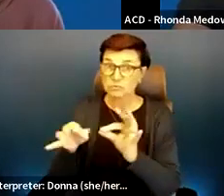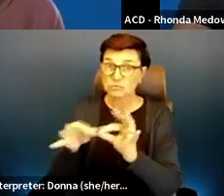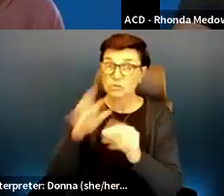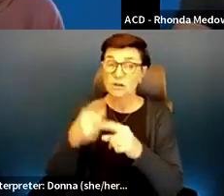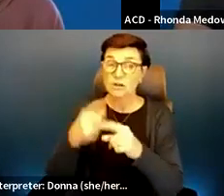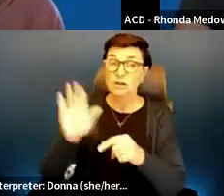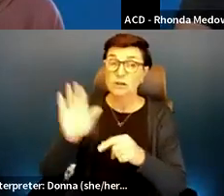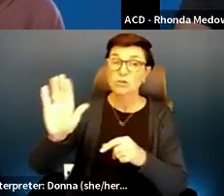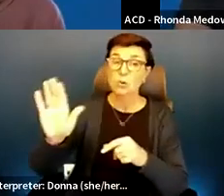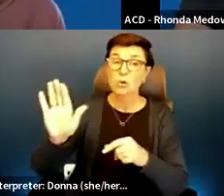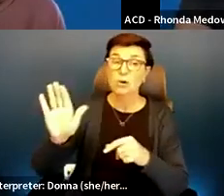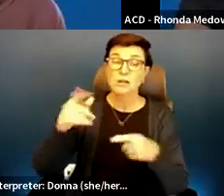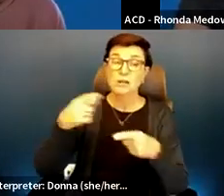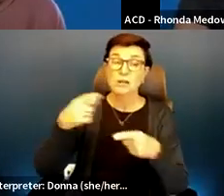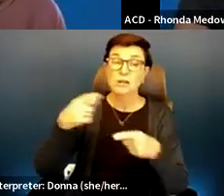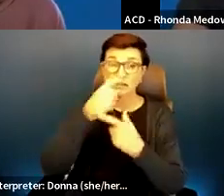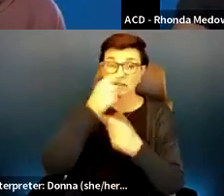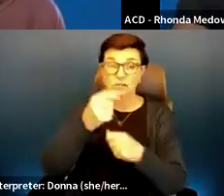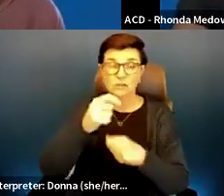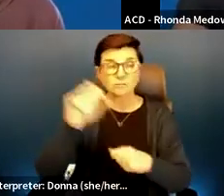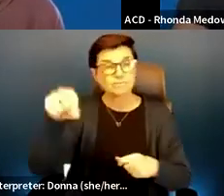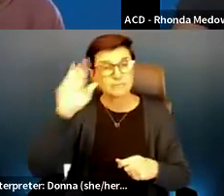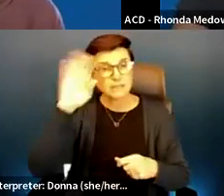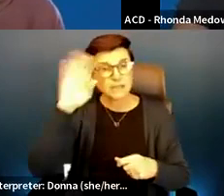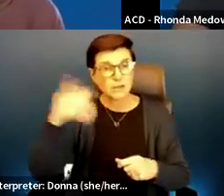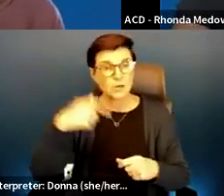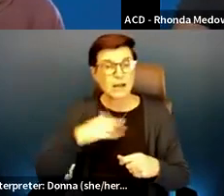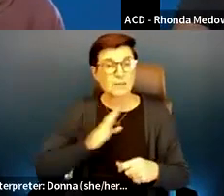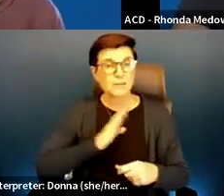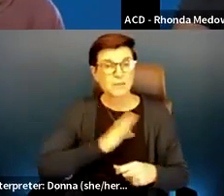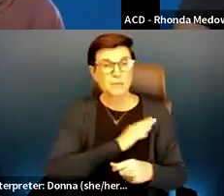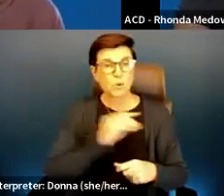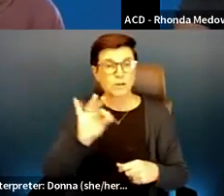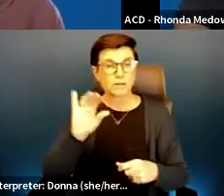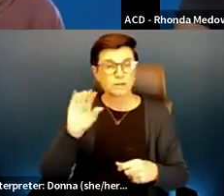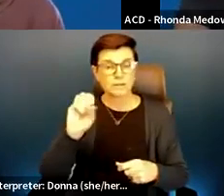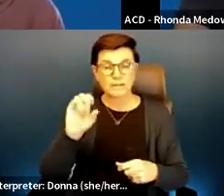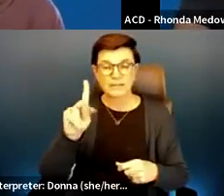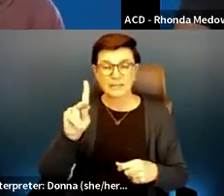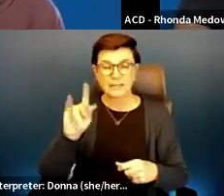I'm a director at STERIS and on the board of KINSA. Thanks so much. Sorry for that interruption.